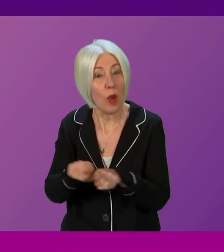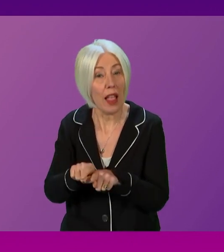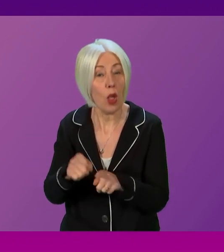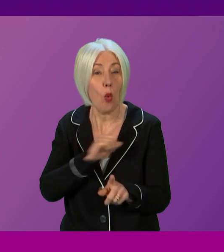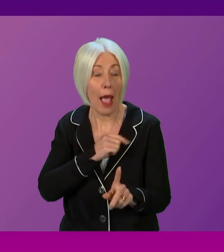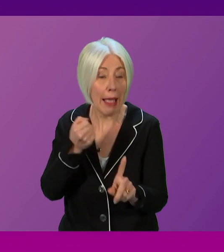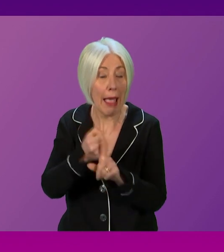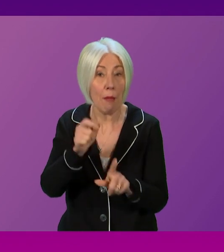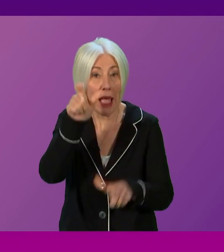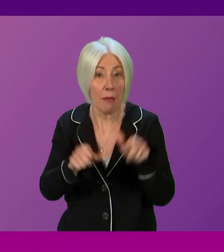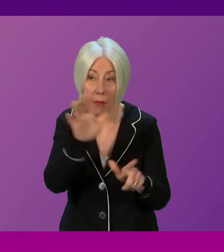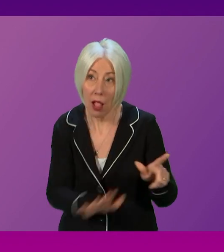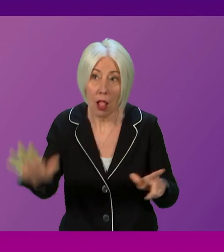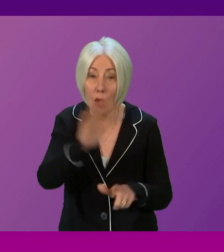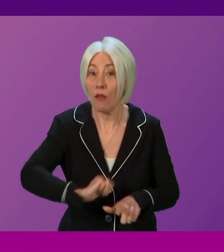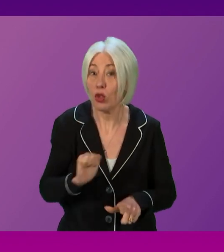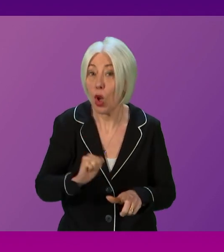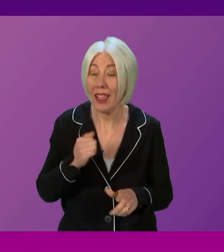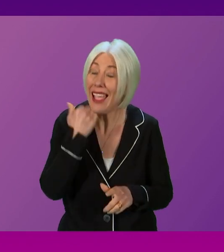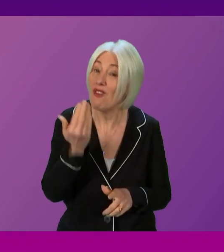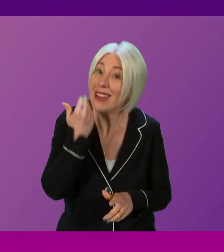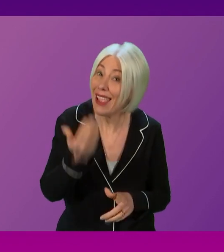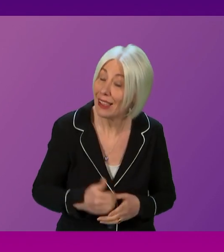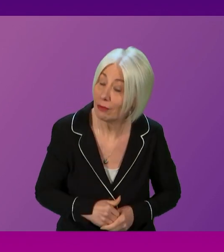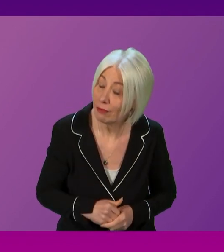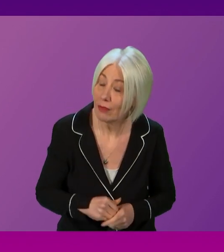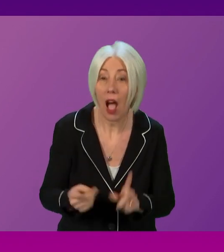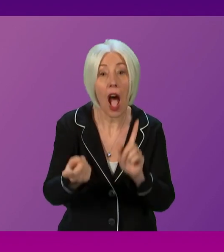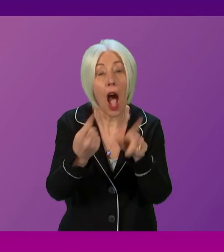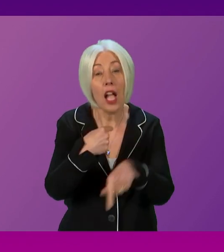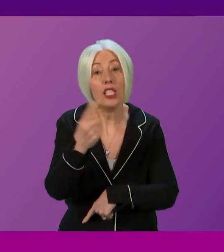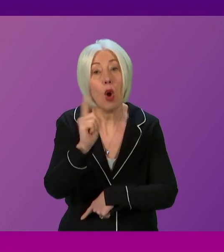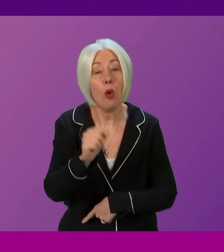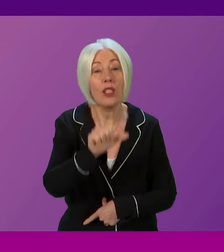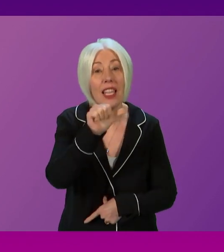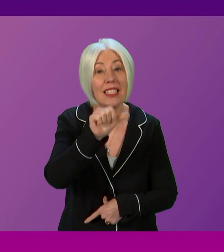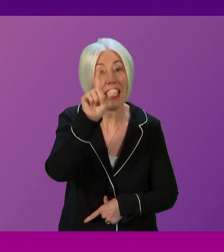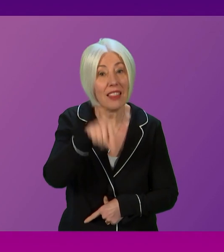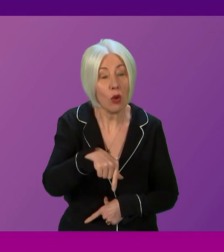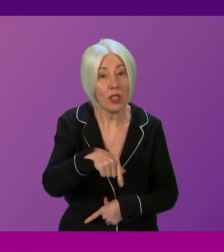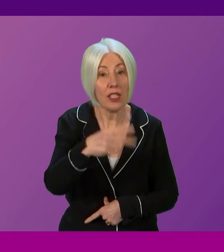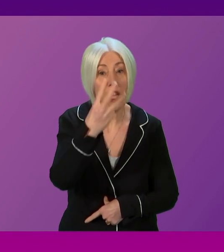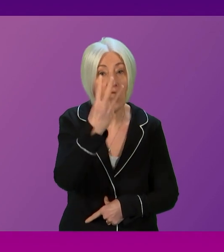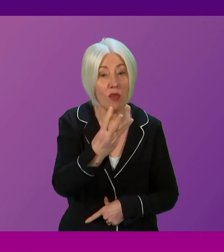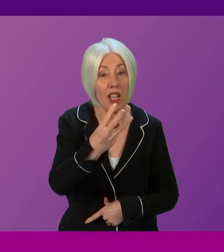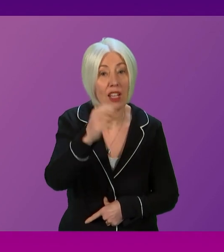people across this country every single day. The answer that she was looking for is that 6,362